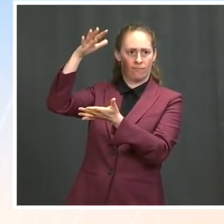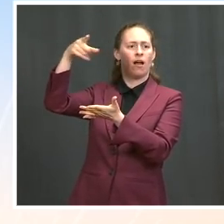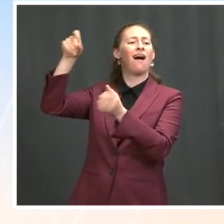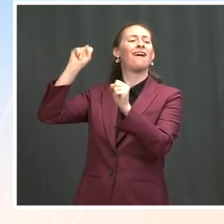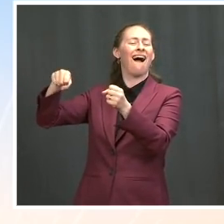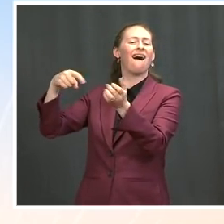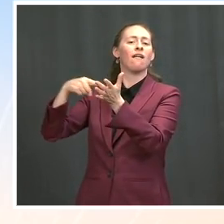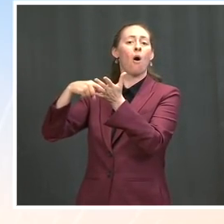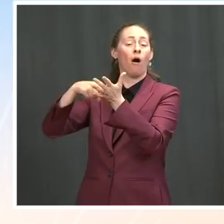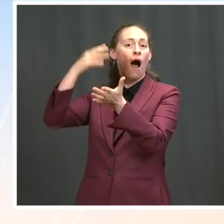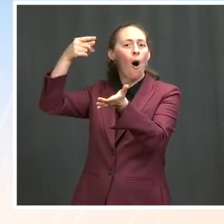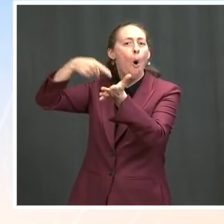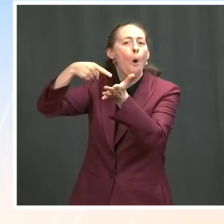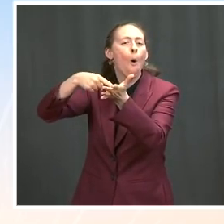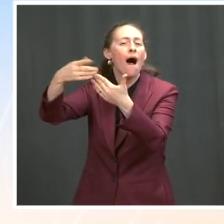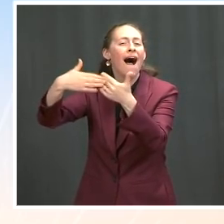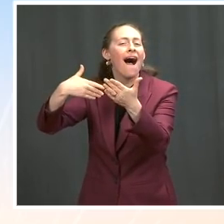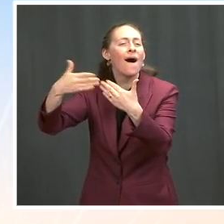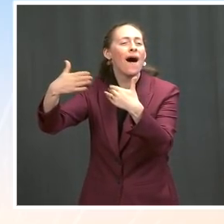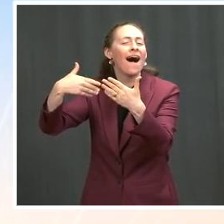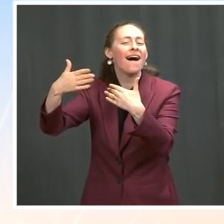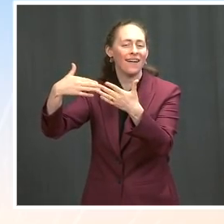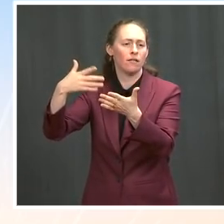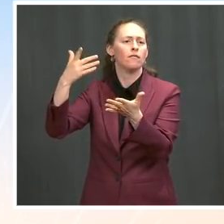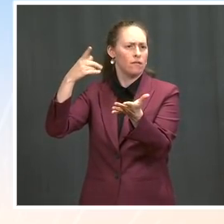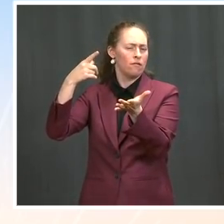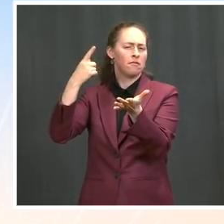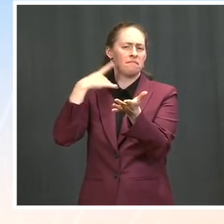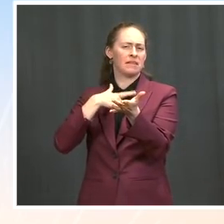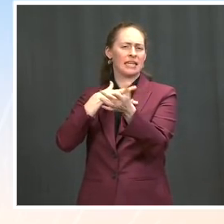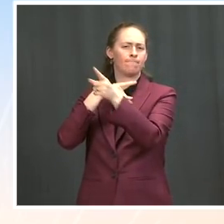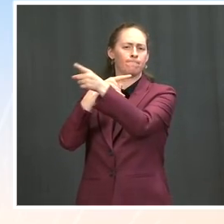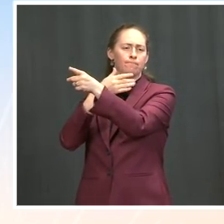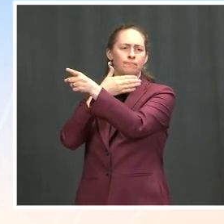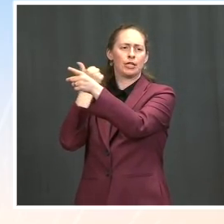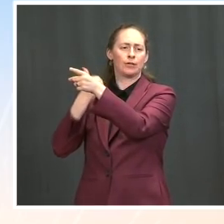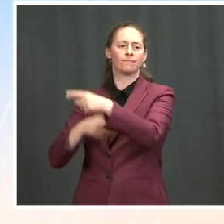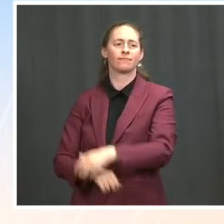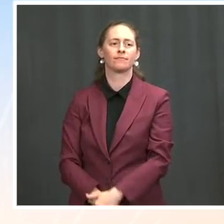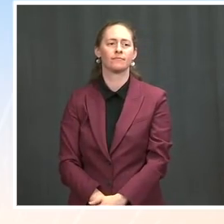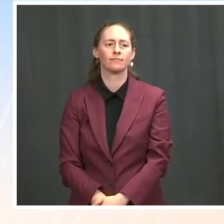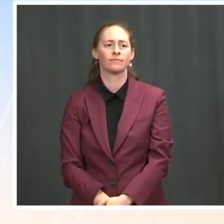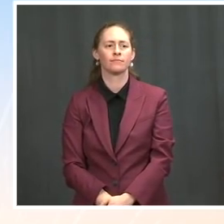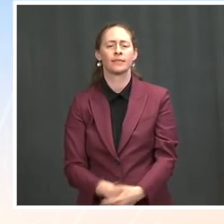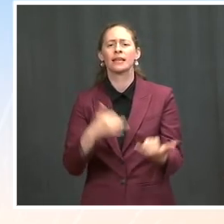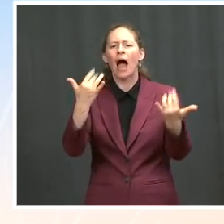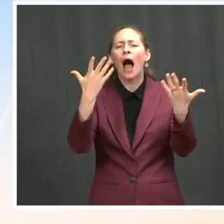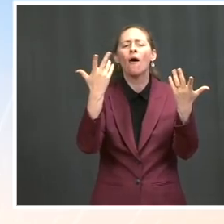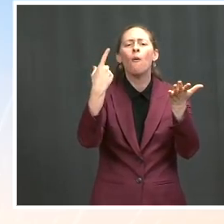there should be an opportunity to move forward. And as it relates to details, of course, there needs to be ongoing discussion;